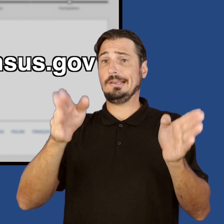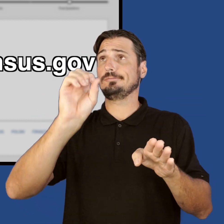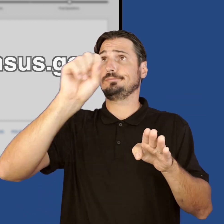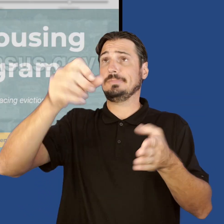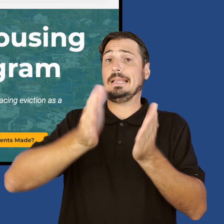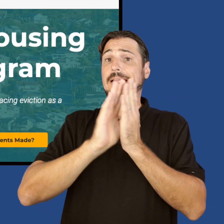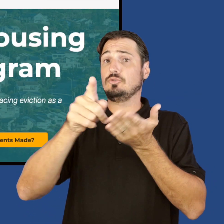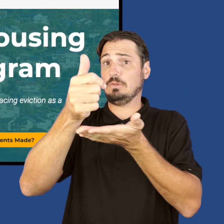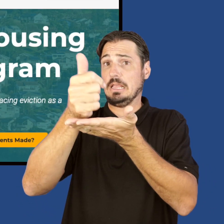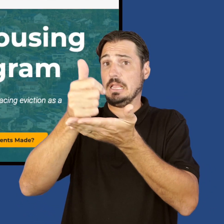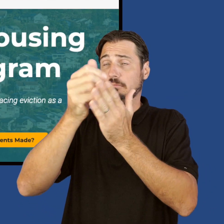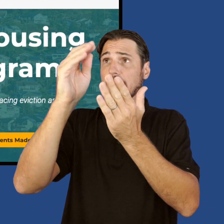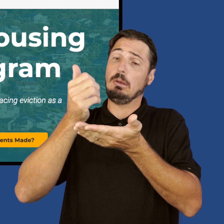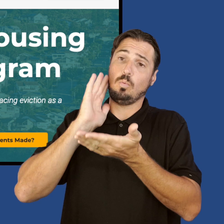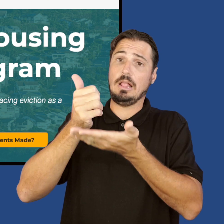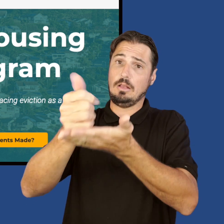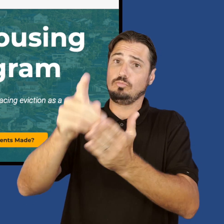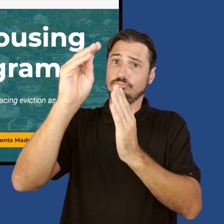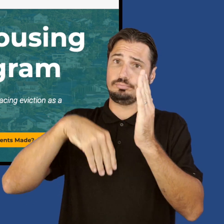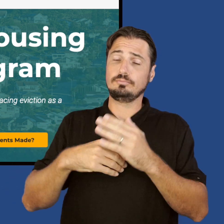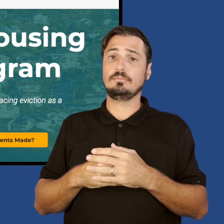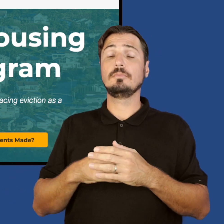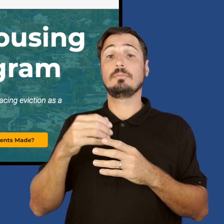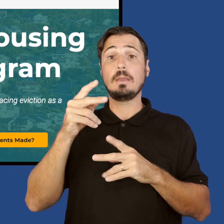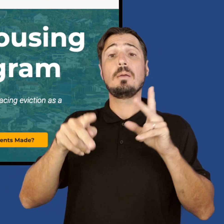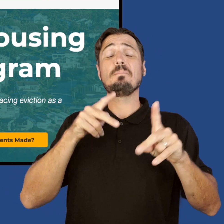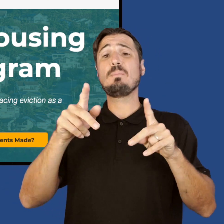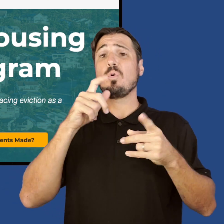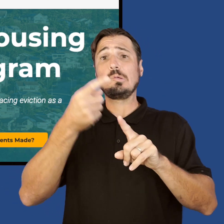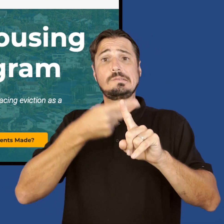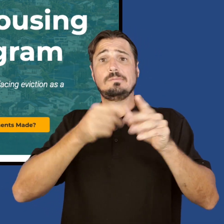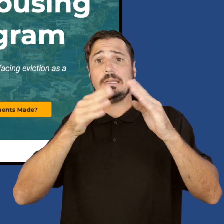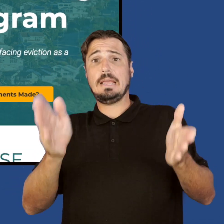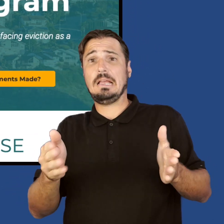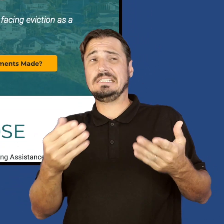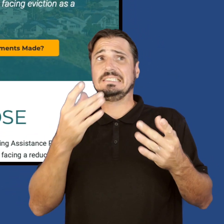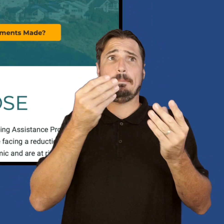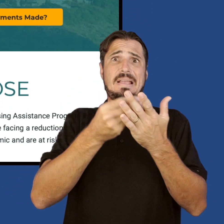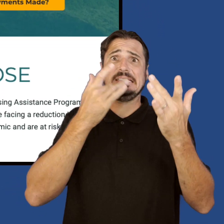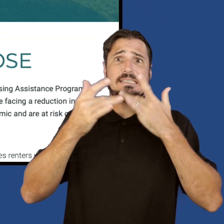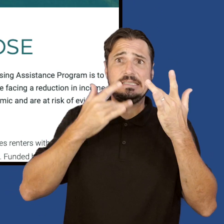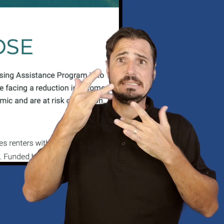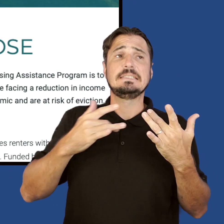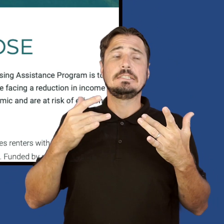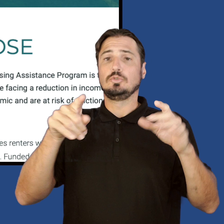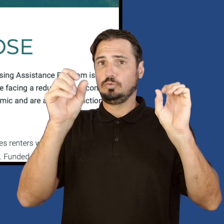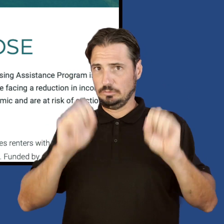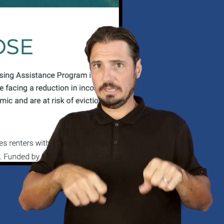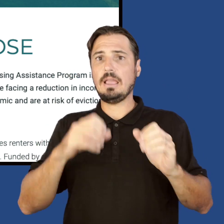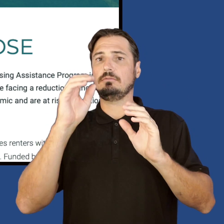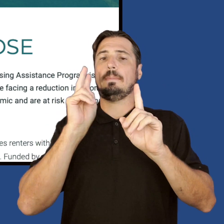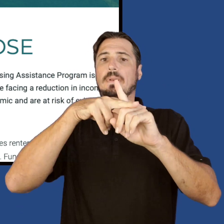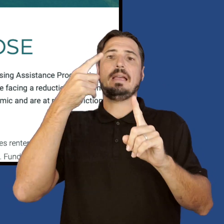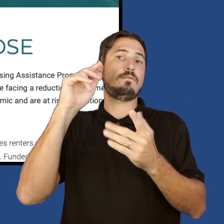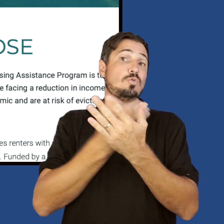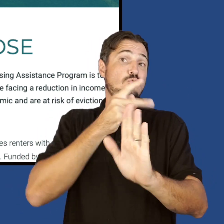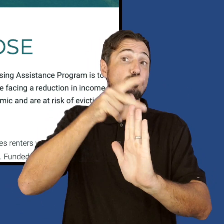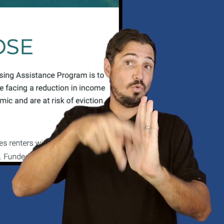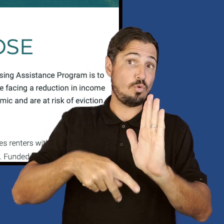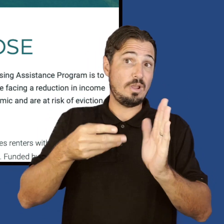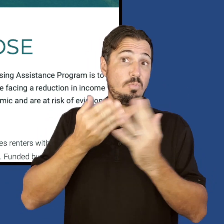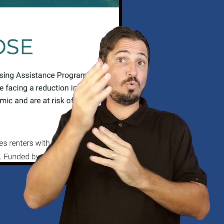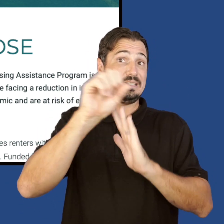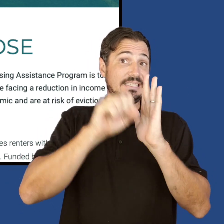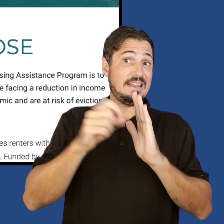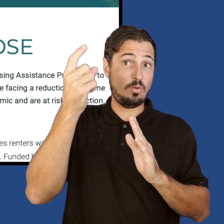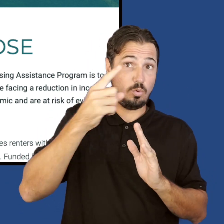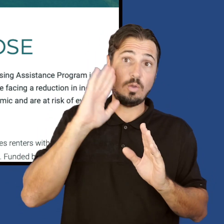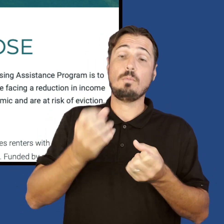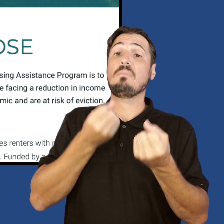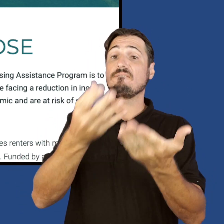Rental tenants in need are encouraged to apply for the recently-announced State Rent Relief and Housing Assistance Program, which provides rent payments for Hawai‘i renters whose income is